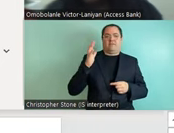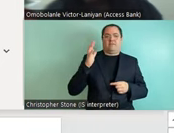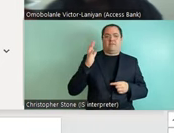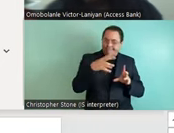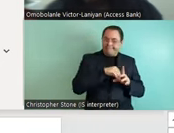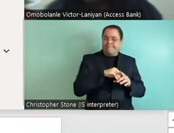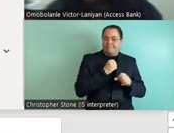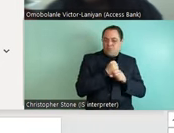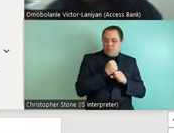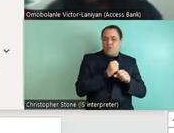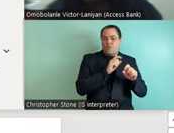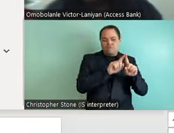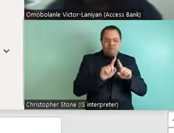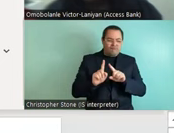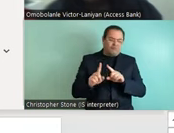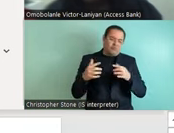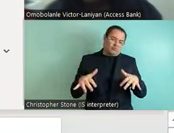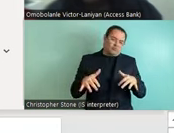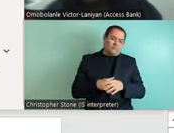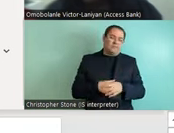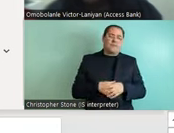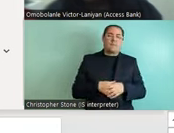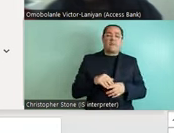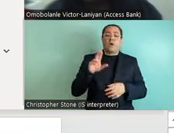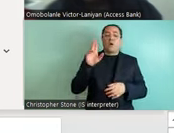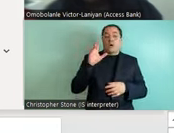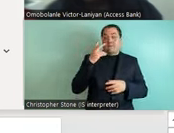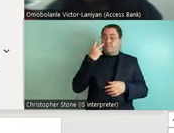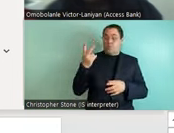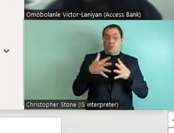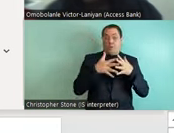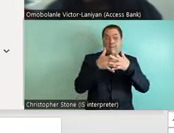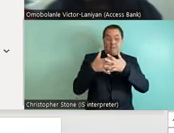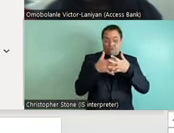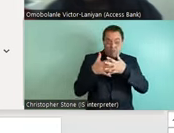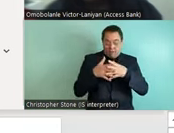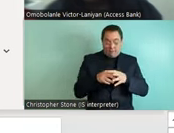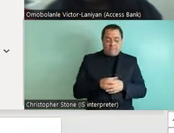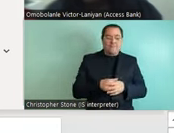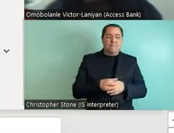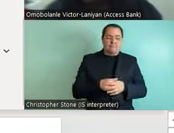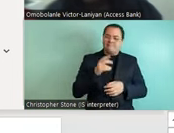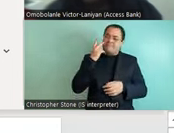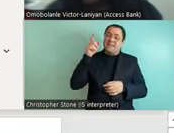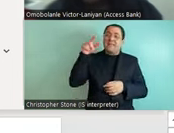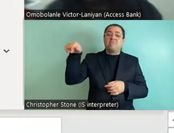I mean, if we take data from the US as an example, we see that people with disability